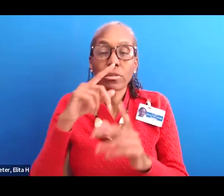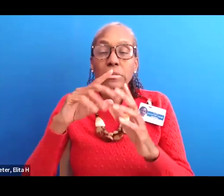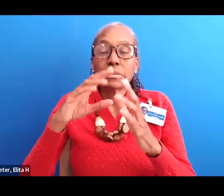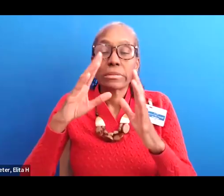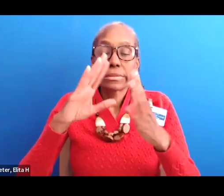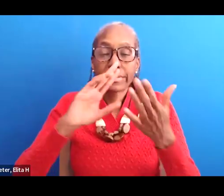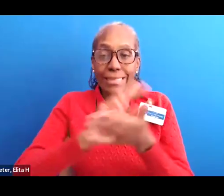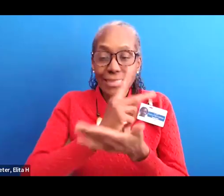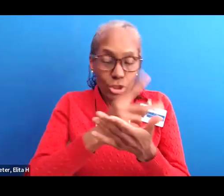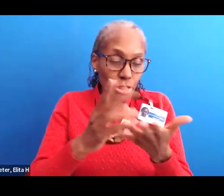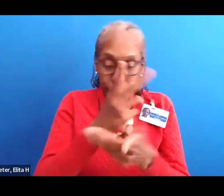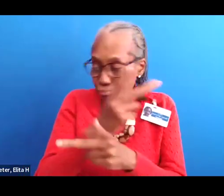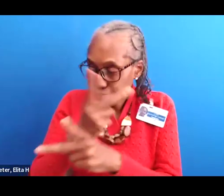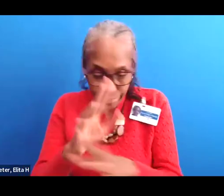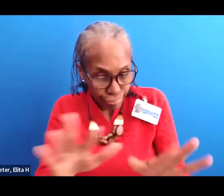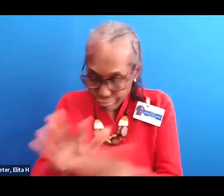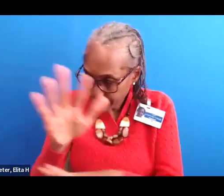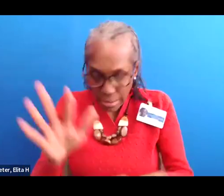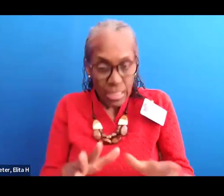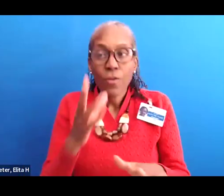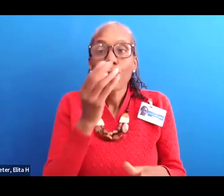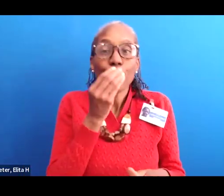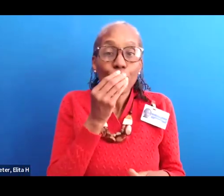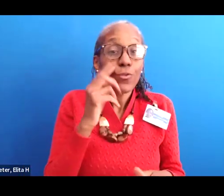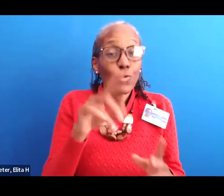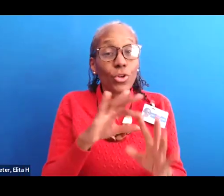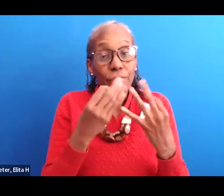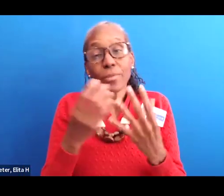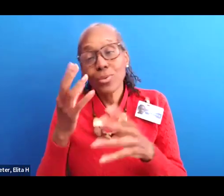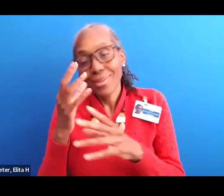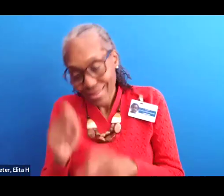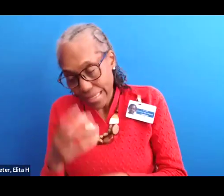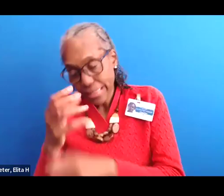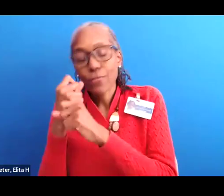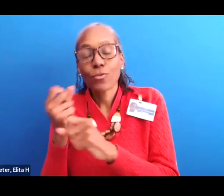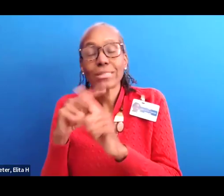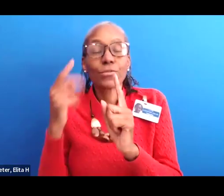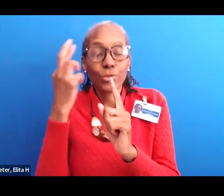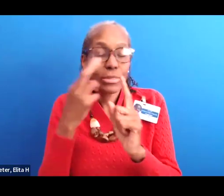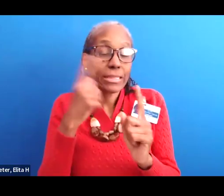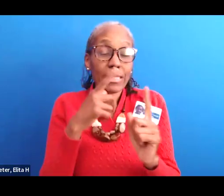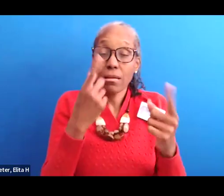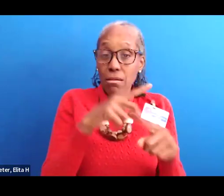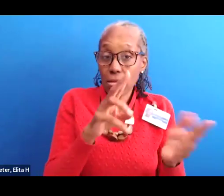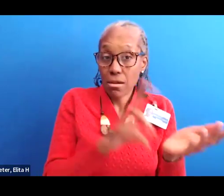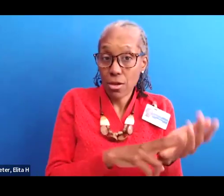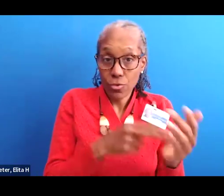for your family, you can get it for different kinds of reasons. Now, if it's not in your contract with your insurance company, you're